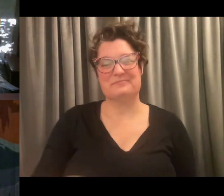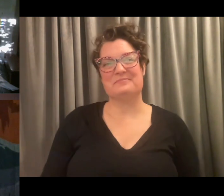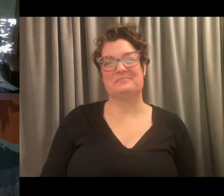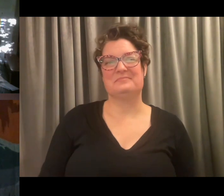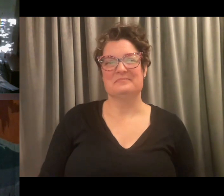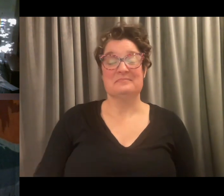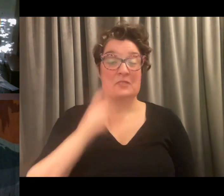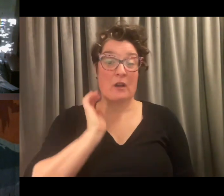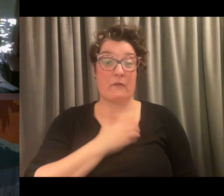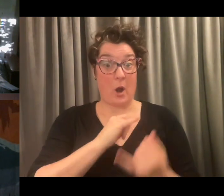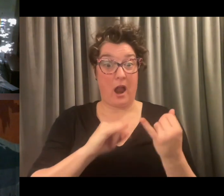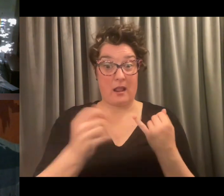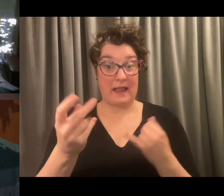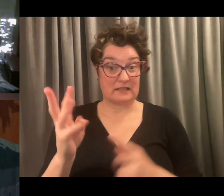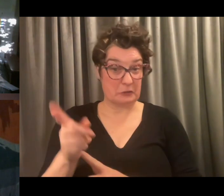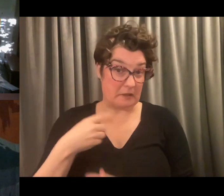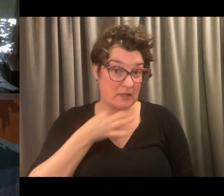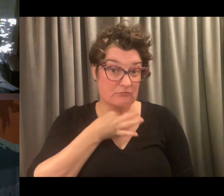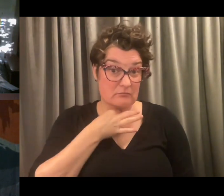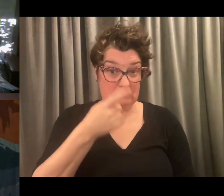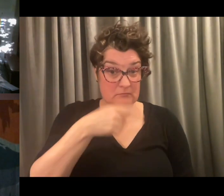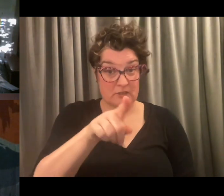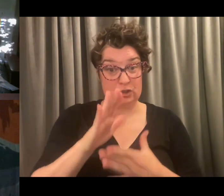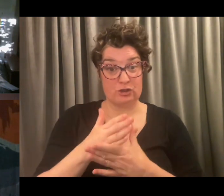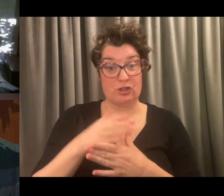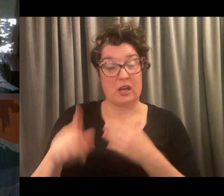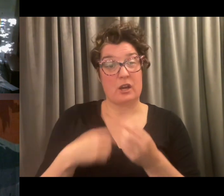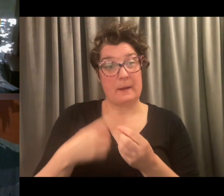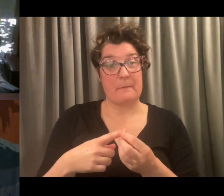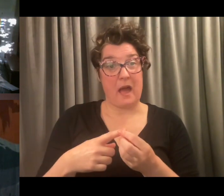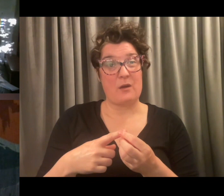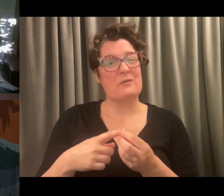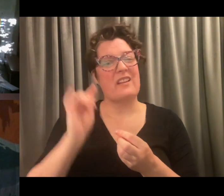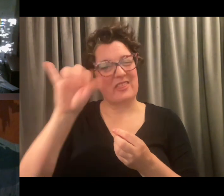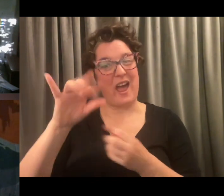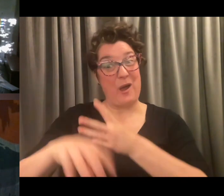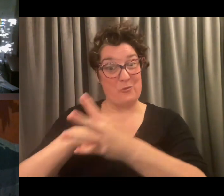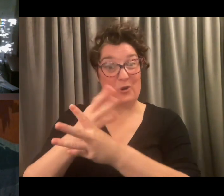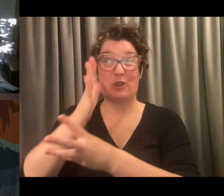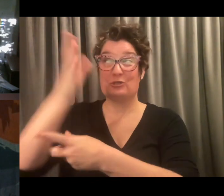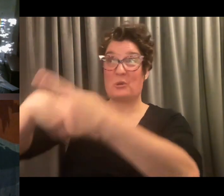something about the world to come that you are calling in to being. Never: Hmm hmm.